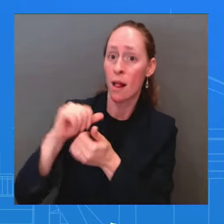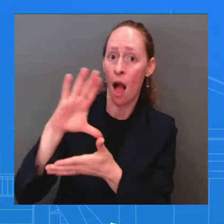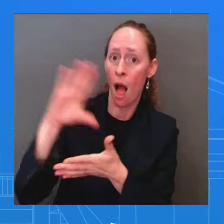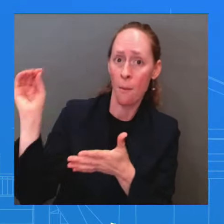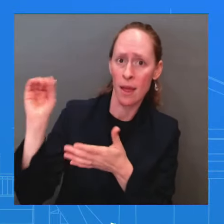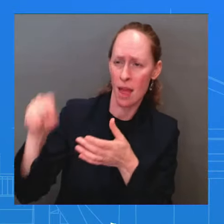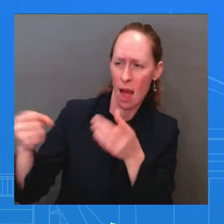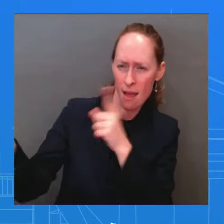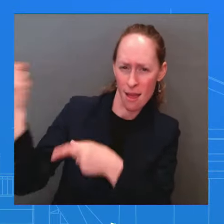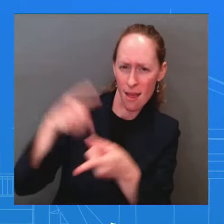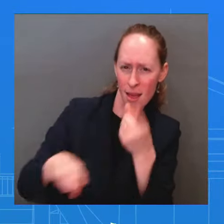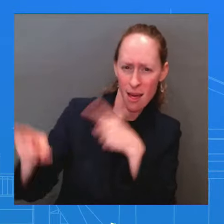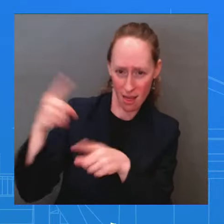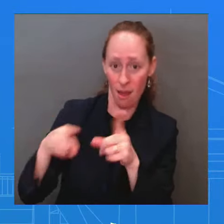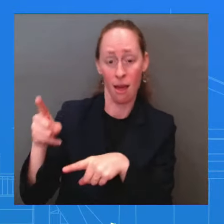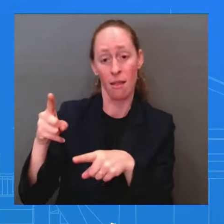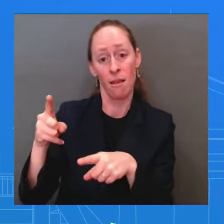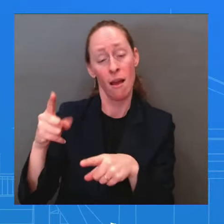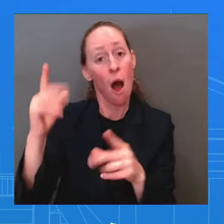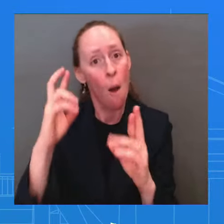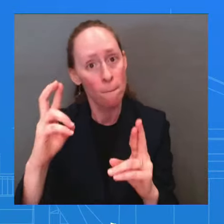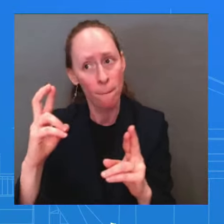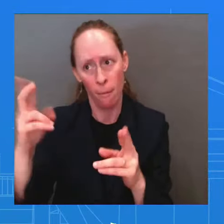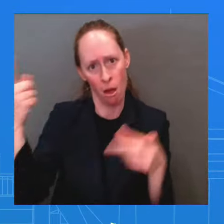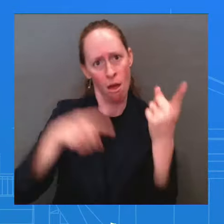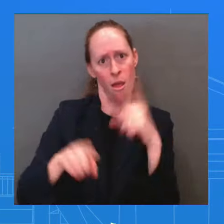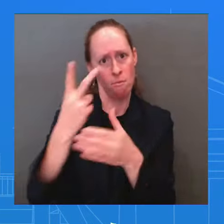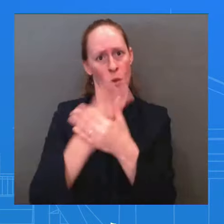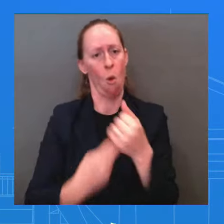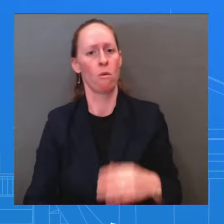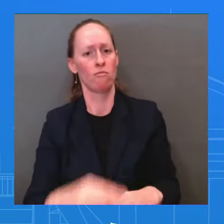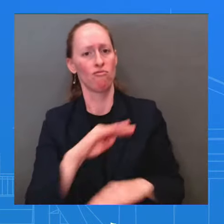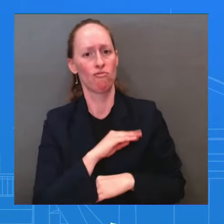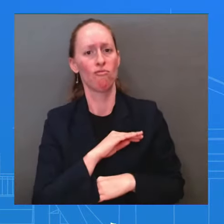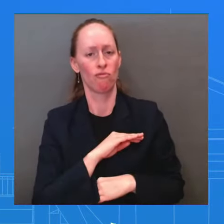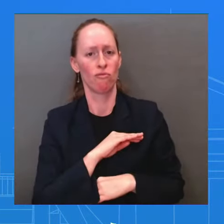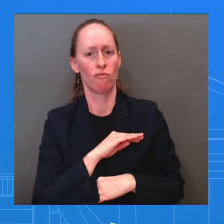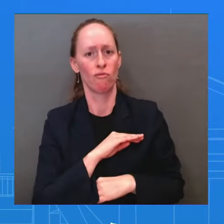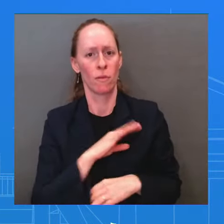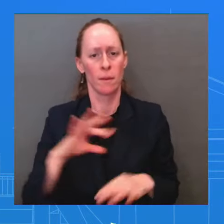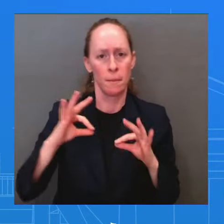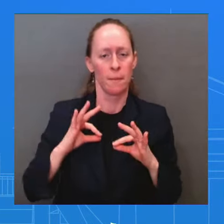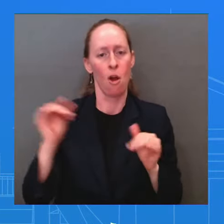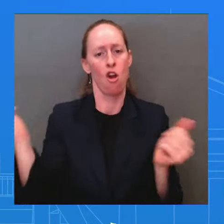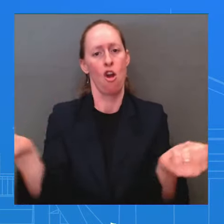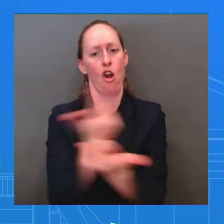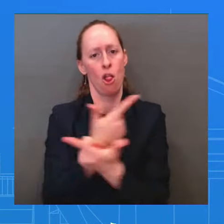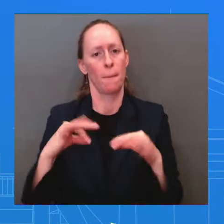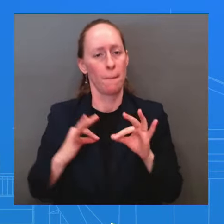hopefully, agreements. And so, it's important that workers' rights -- right? they have their rights, are able to ask for fair pay, fair wages.